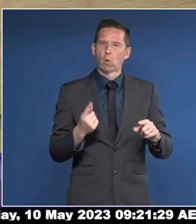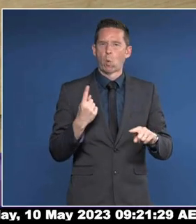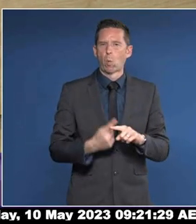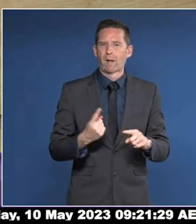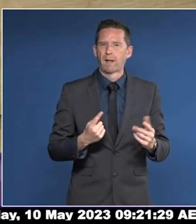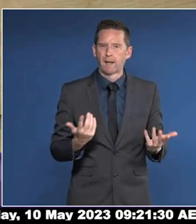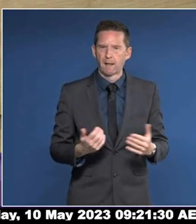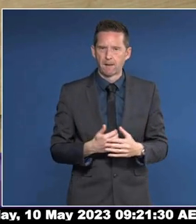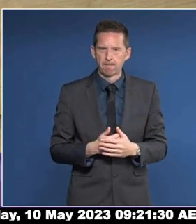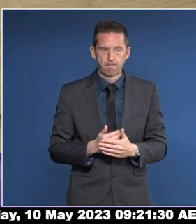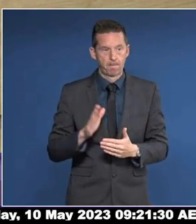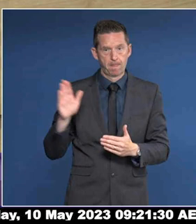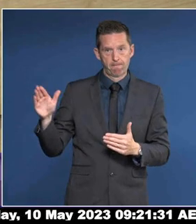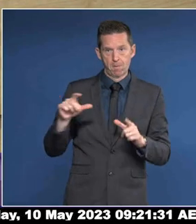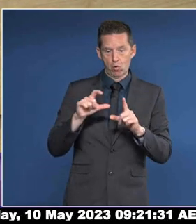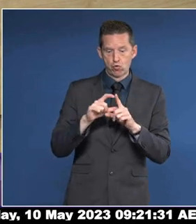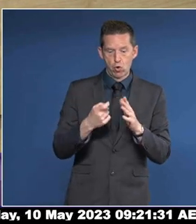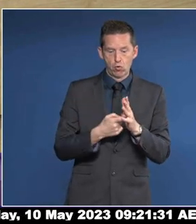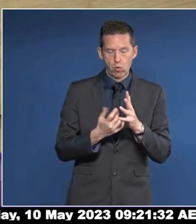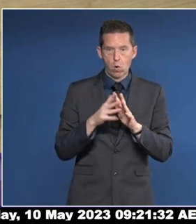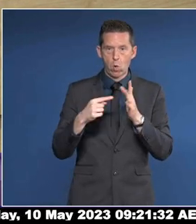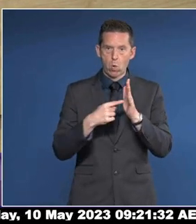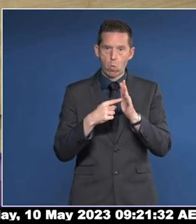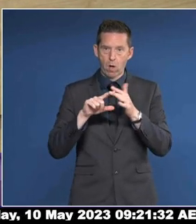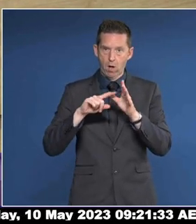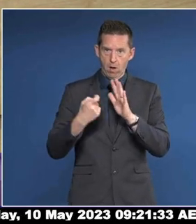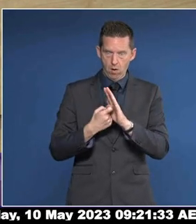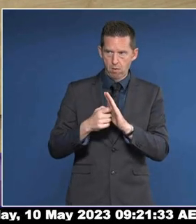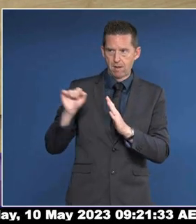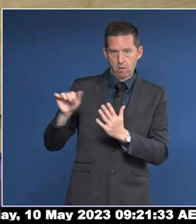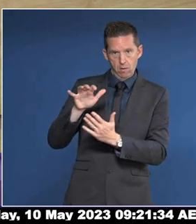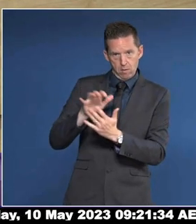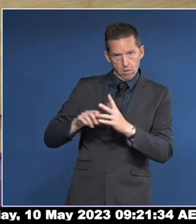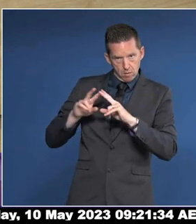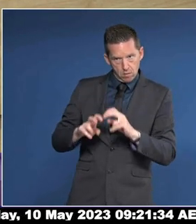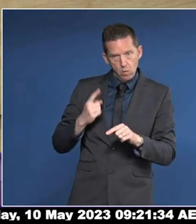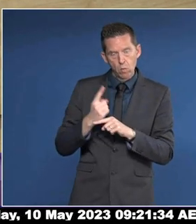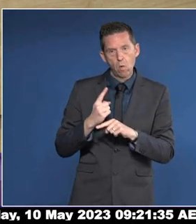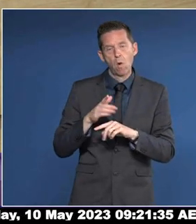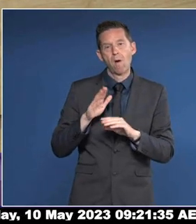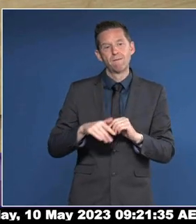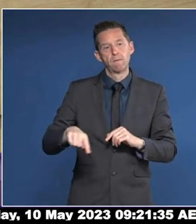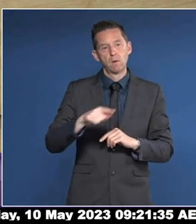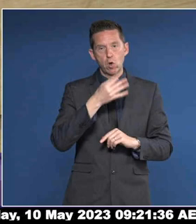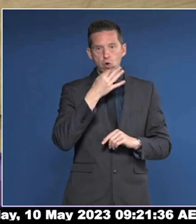Dr Whittaker in his report talks about the unconscious bias for Child Safety officers